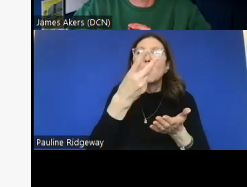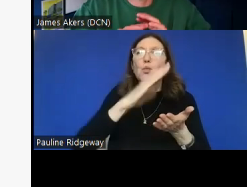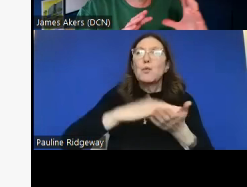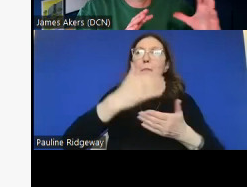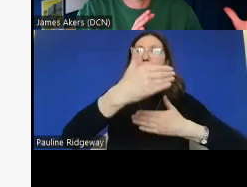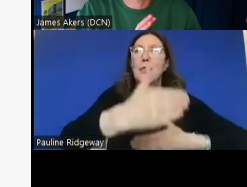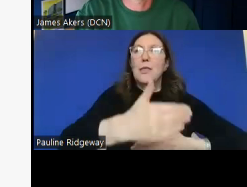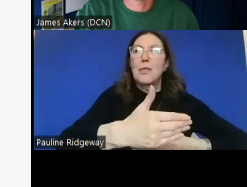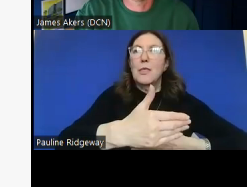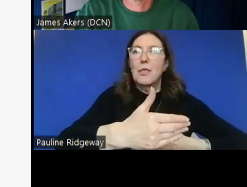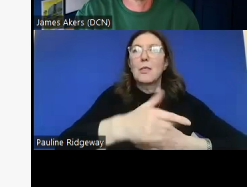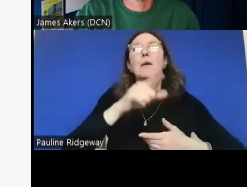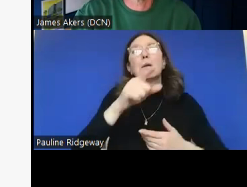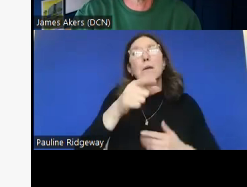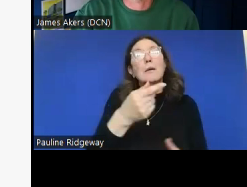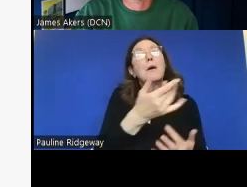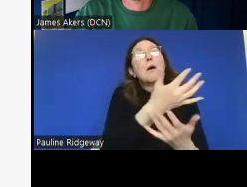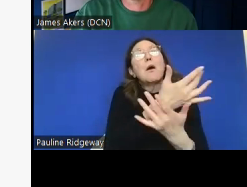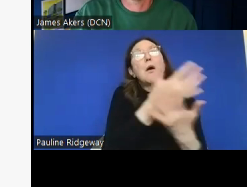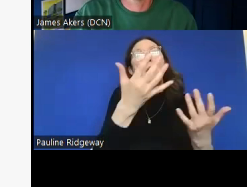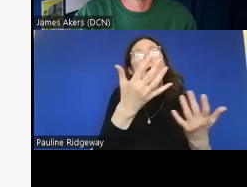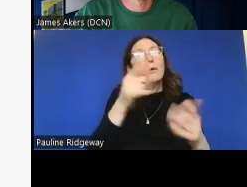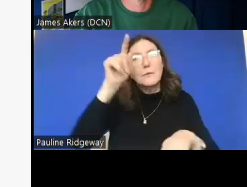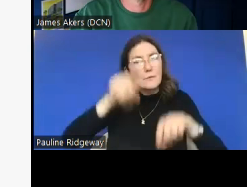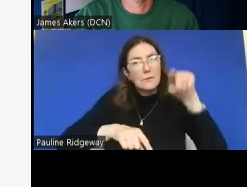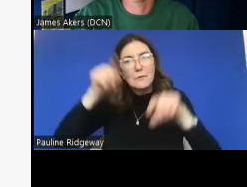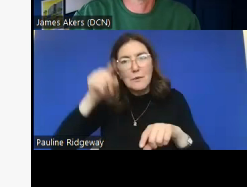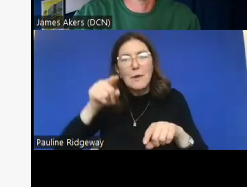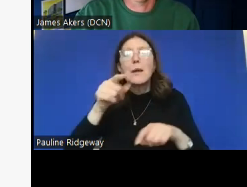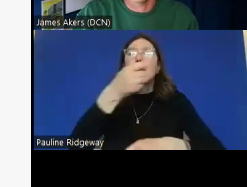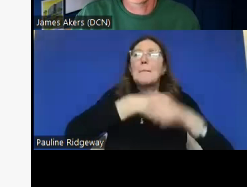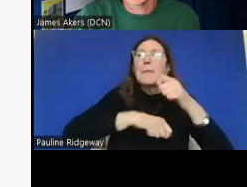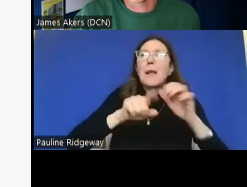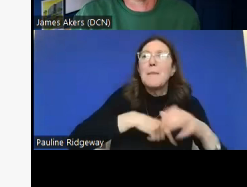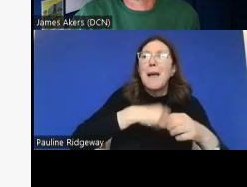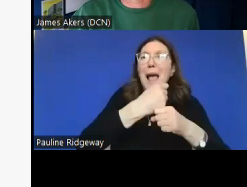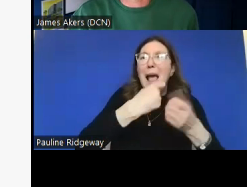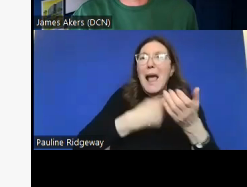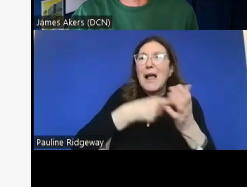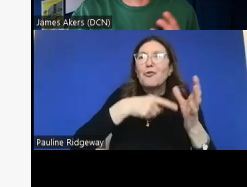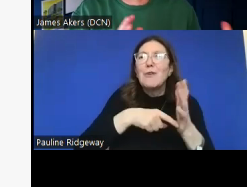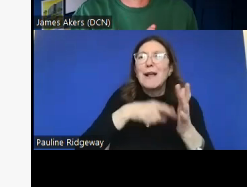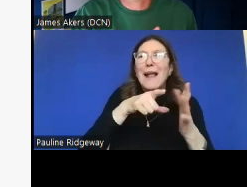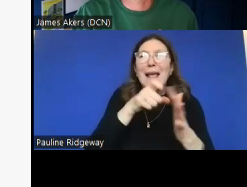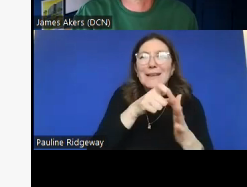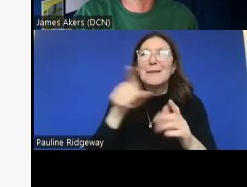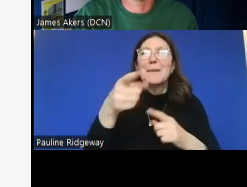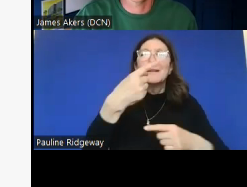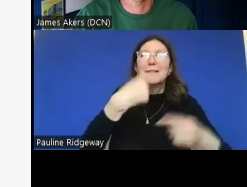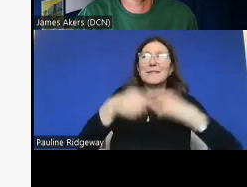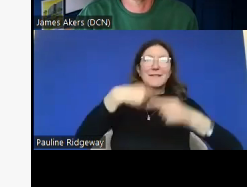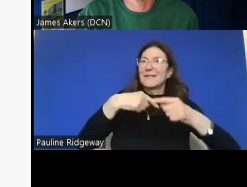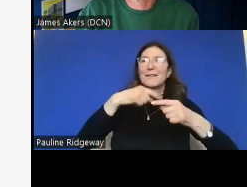A lot of the data in Google Analytics 4 is aggregated, so there's no issue when it comes to looking back at historical data.